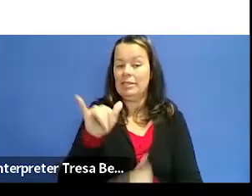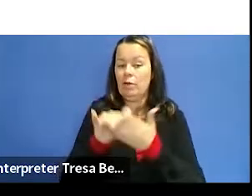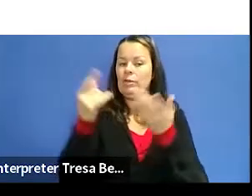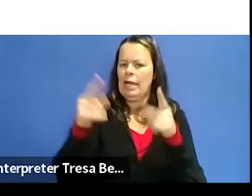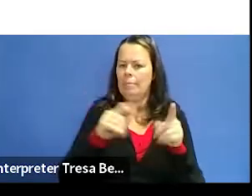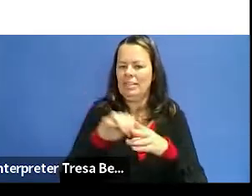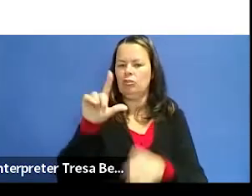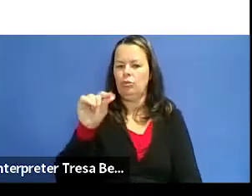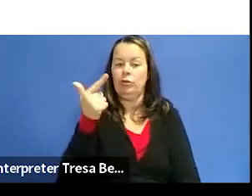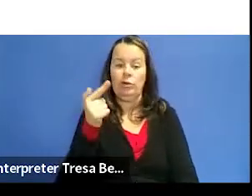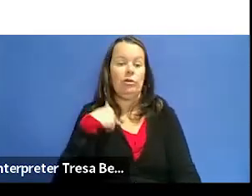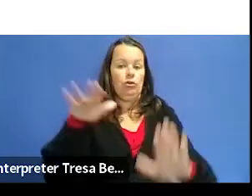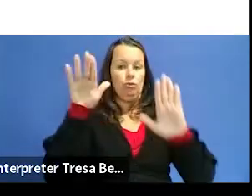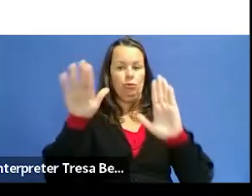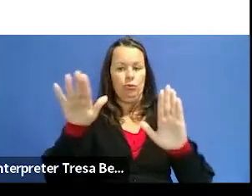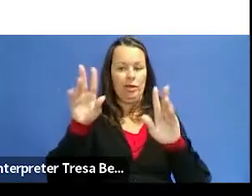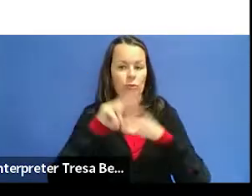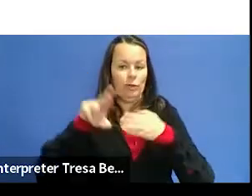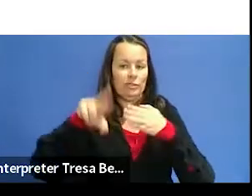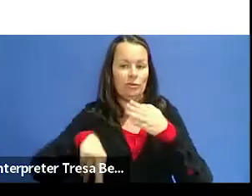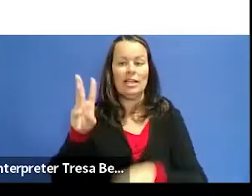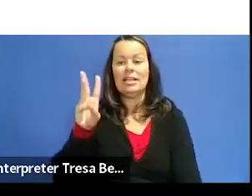Great results. Looking at 62% accessible.